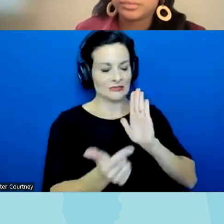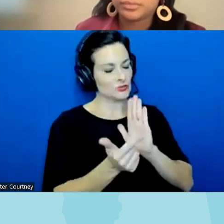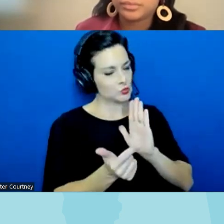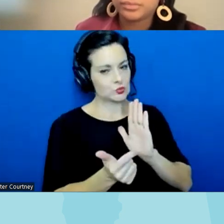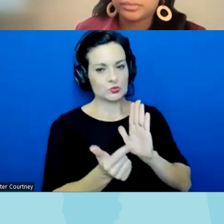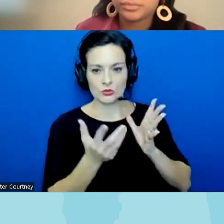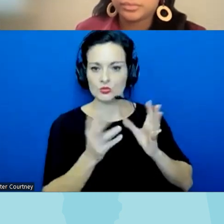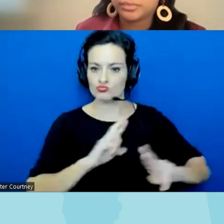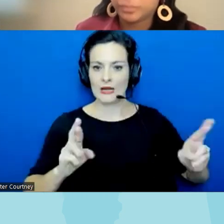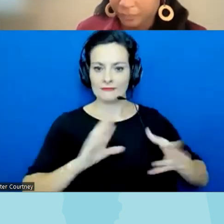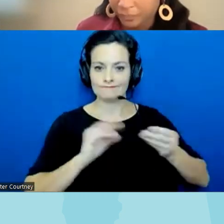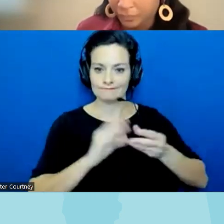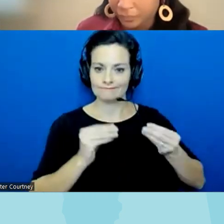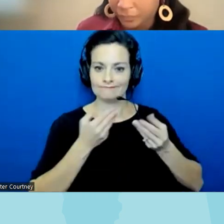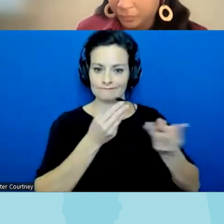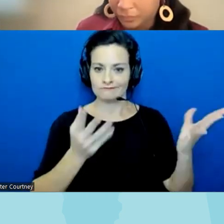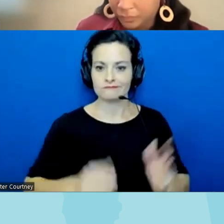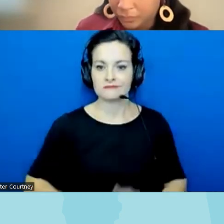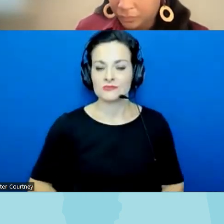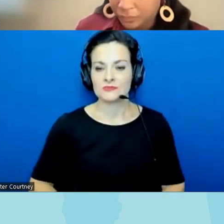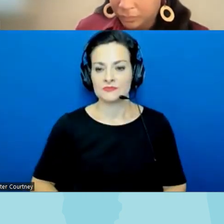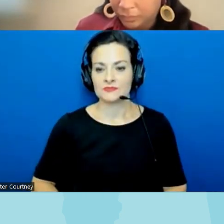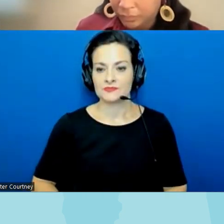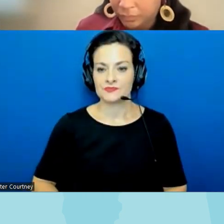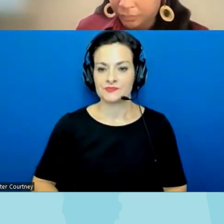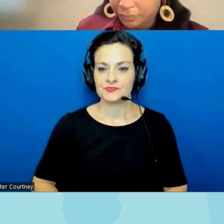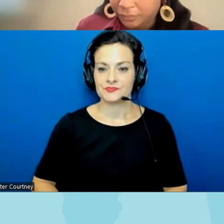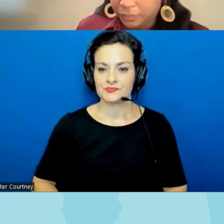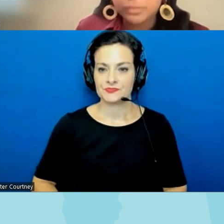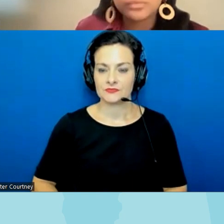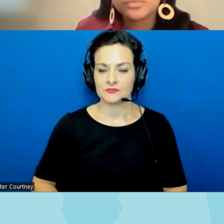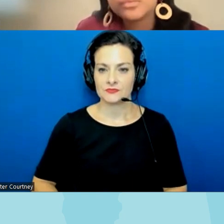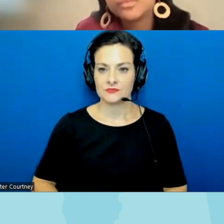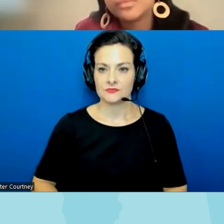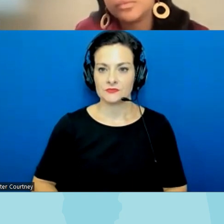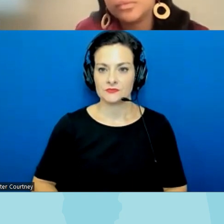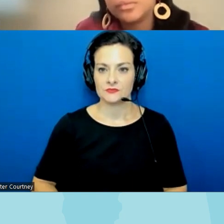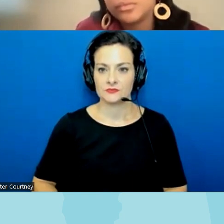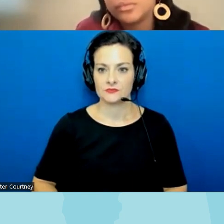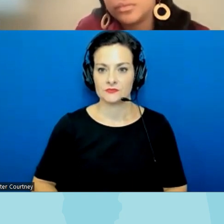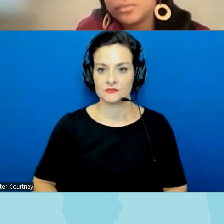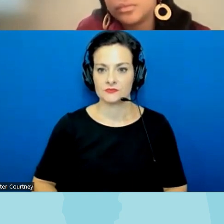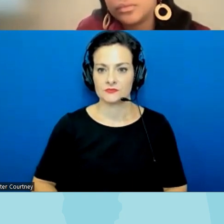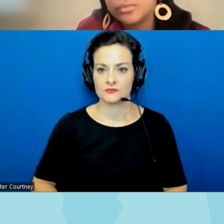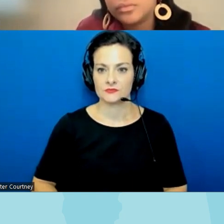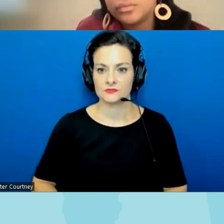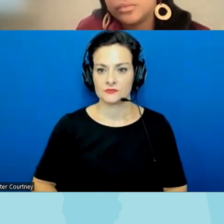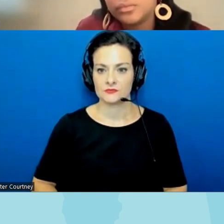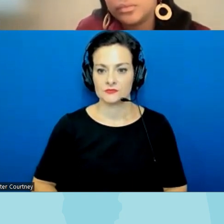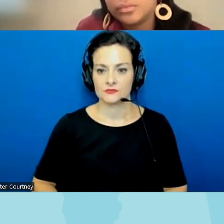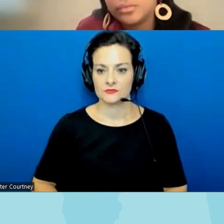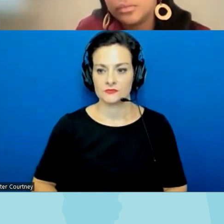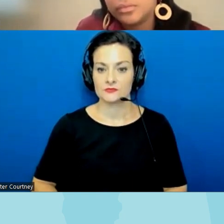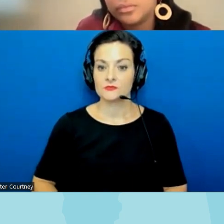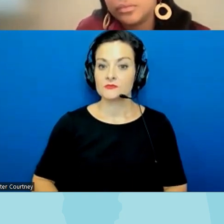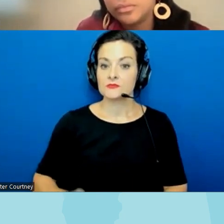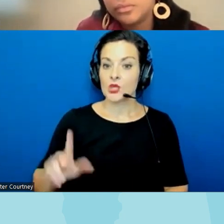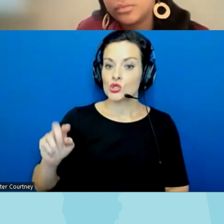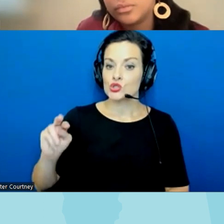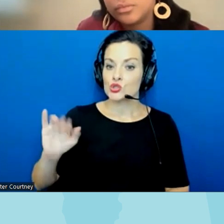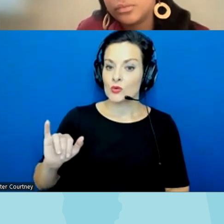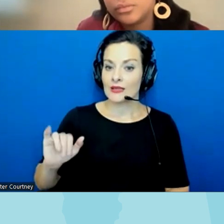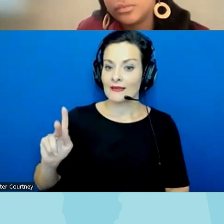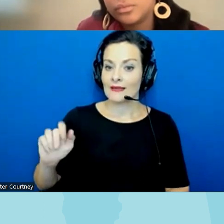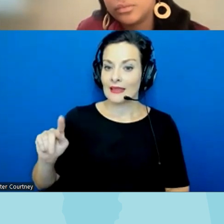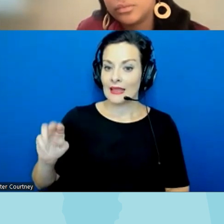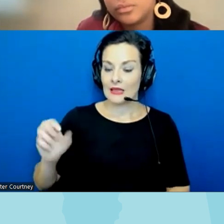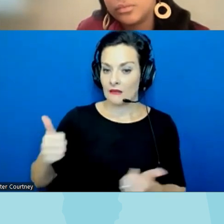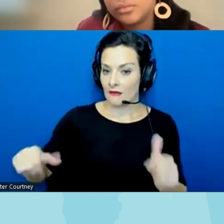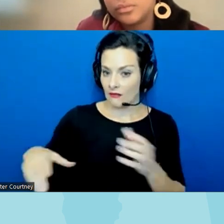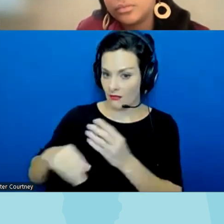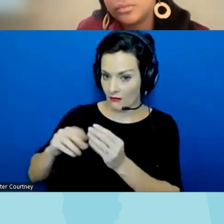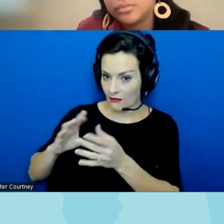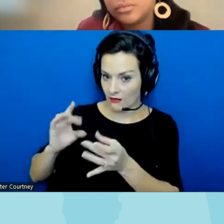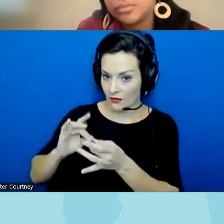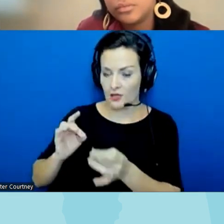them Tony or Katie anything to say about the local level I I will say I mean what's been